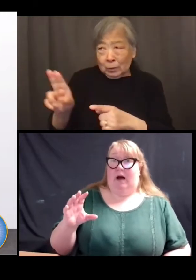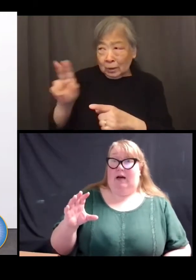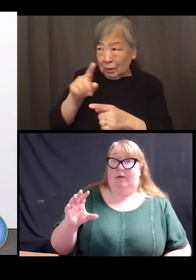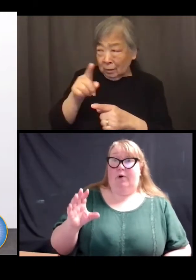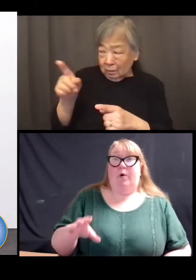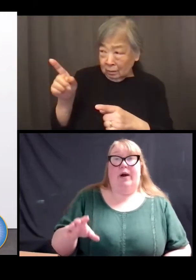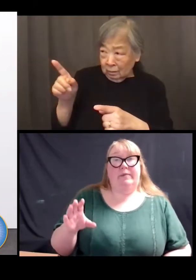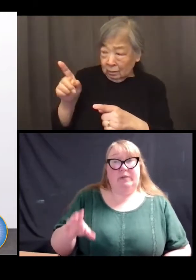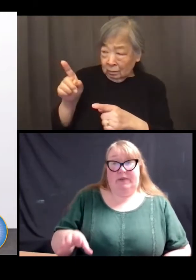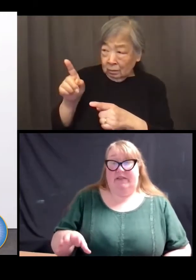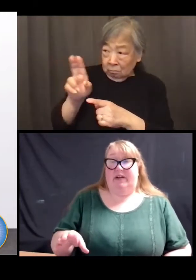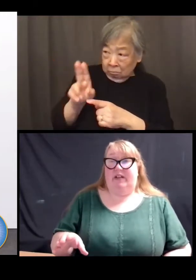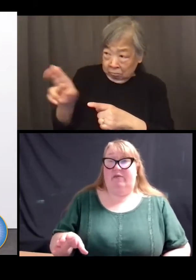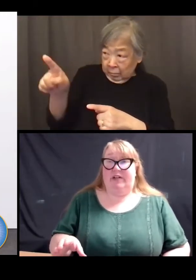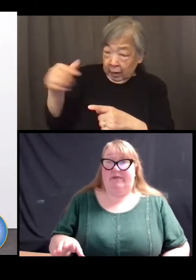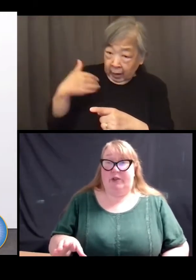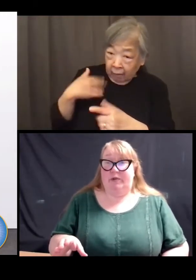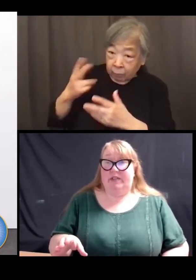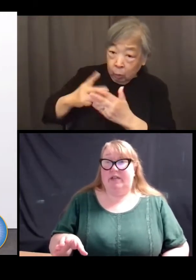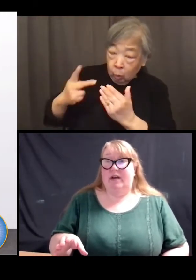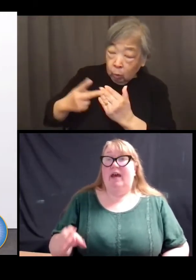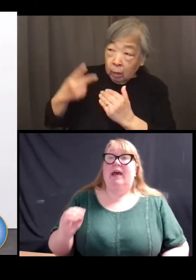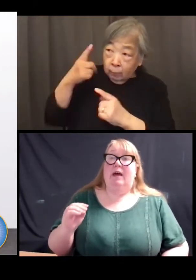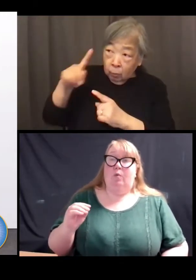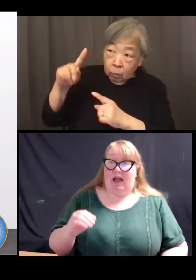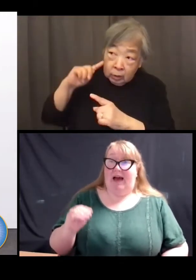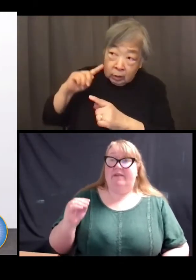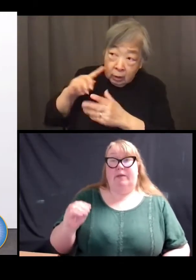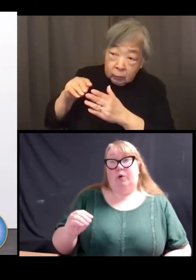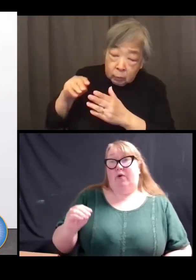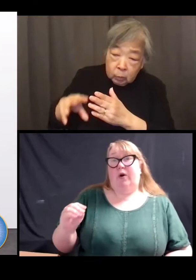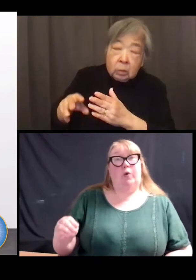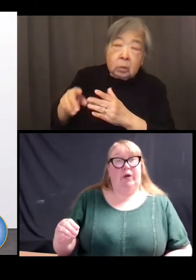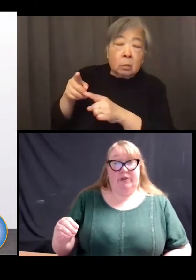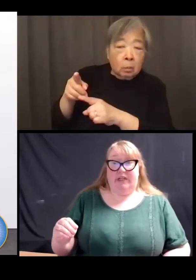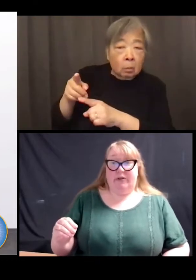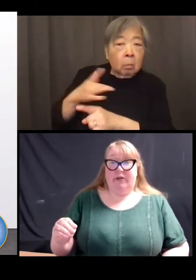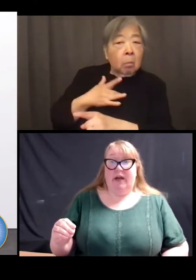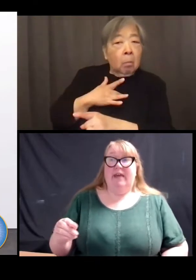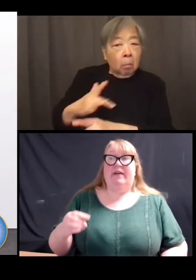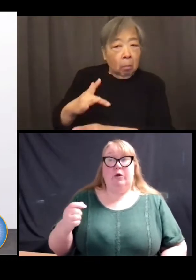programs specifically for deaf students will have some sort of career center you that you